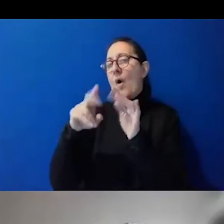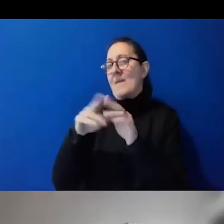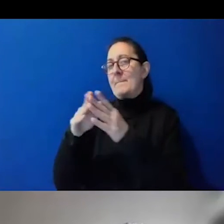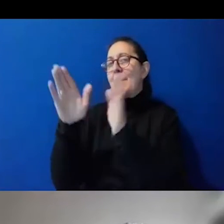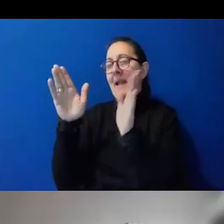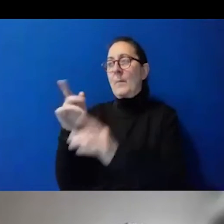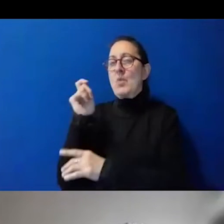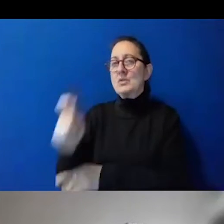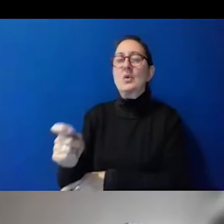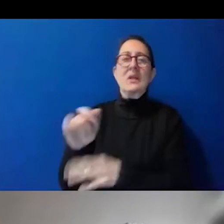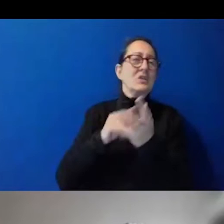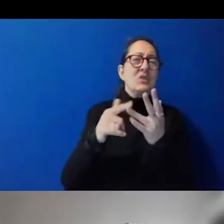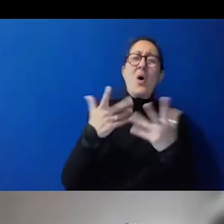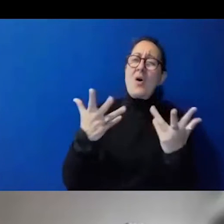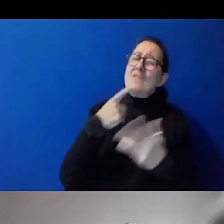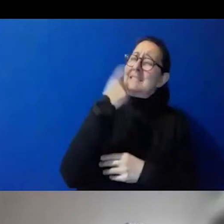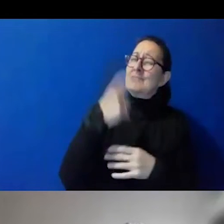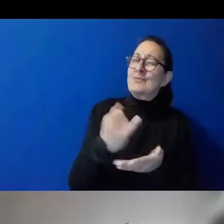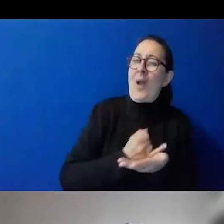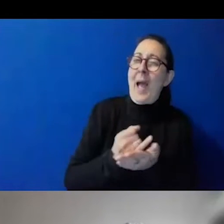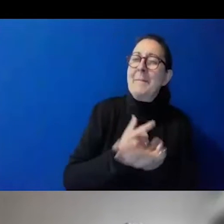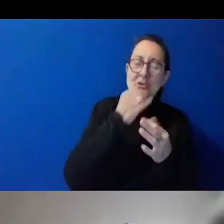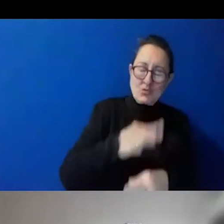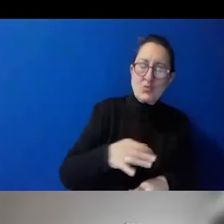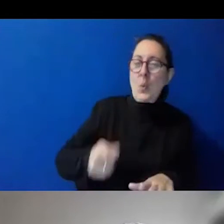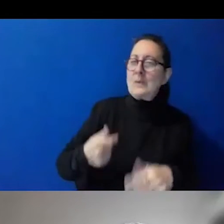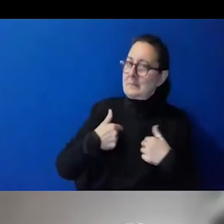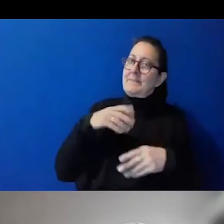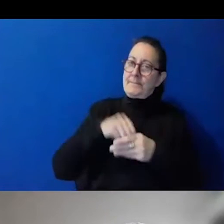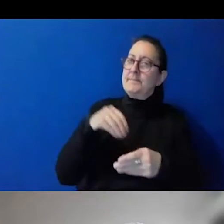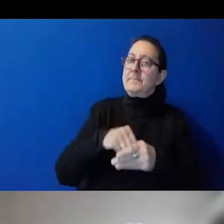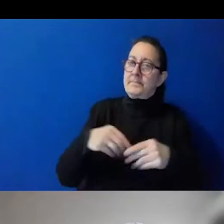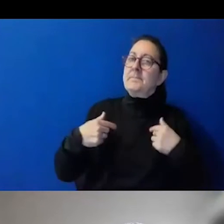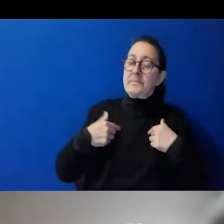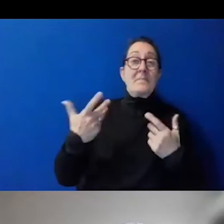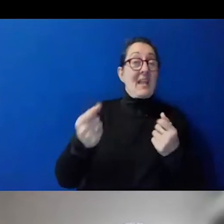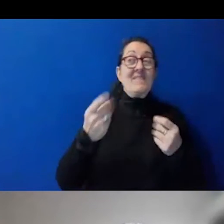or the district court and so the a lot of my I do have a lot of office days where I can